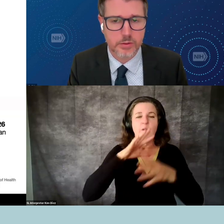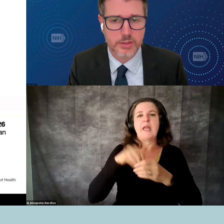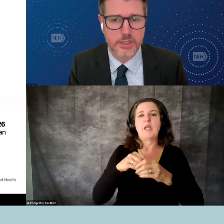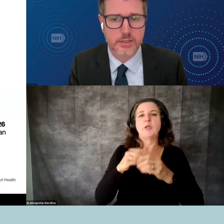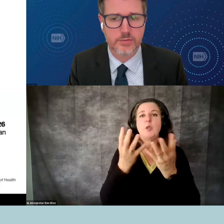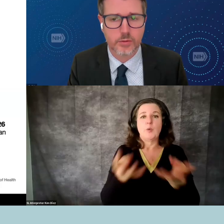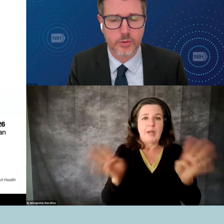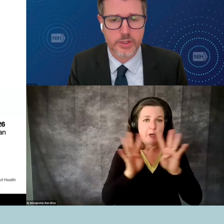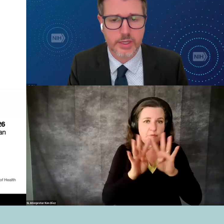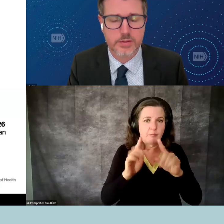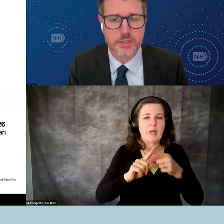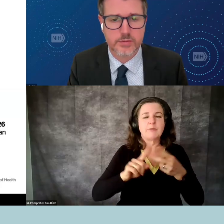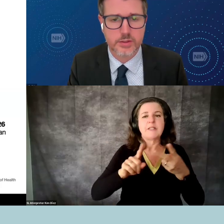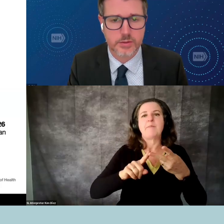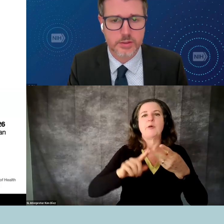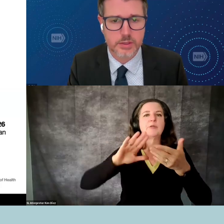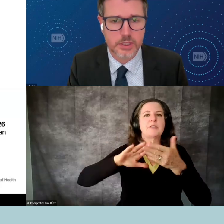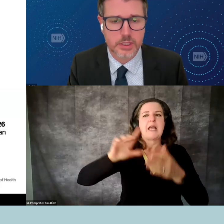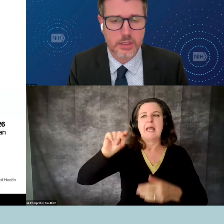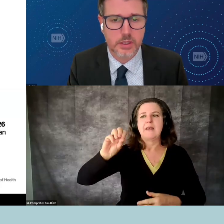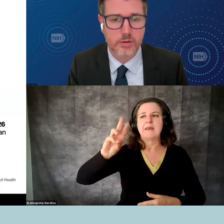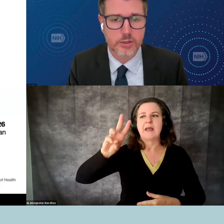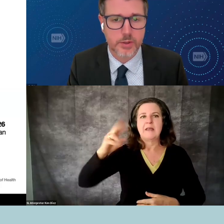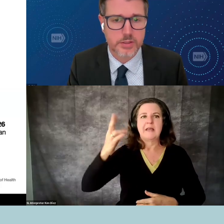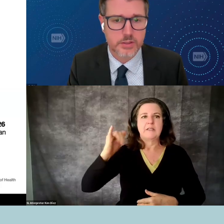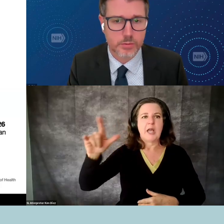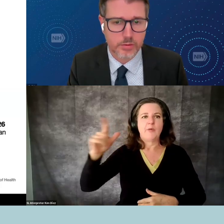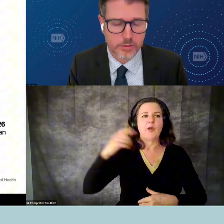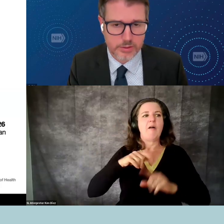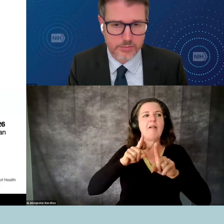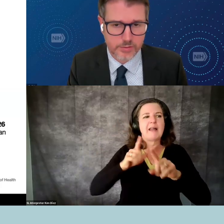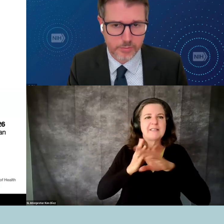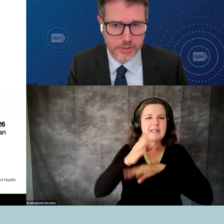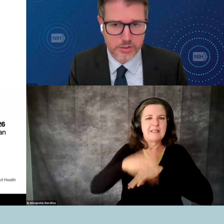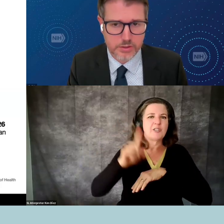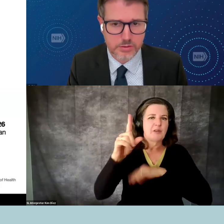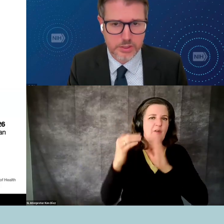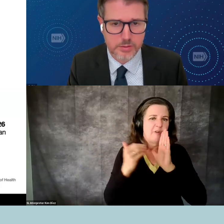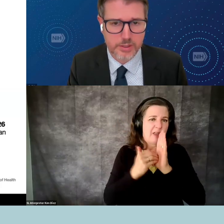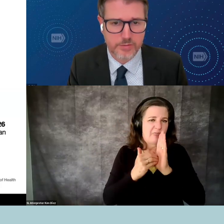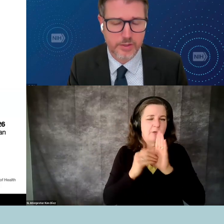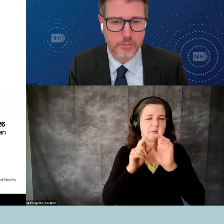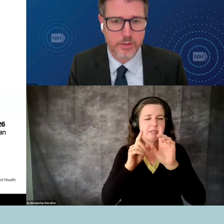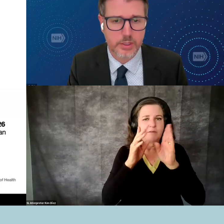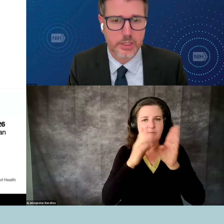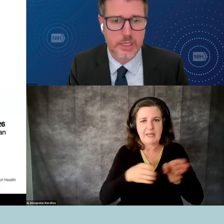had a total attendance of over 1,000 individuals. Responses to our request for information on the strategic plan framework.